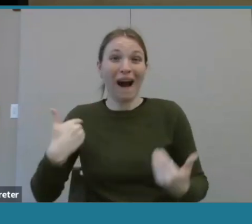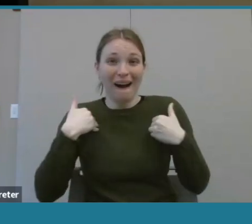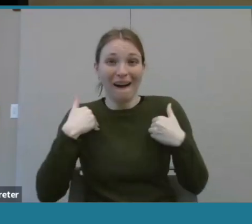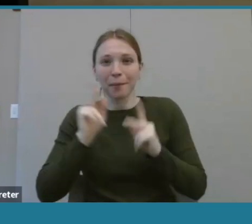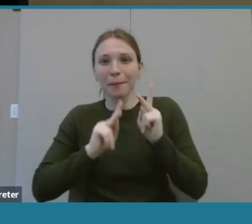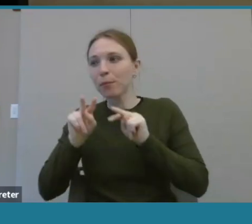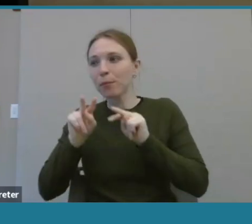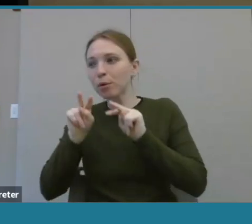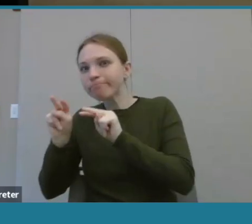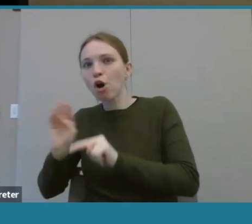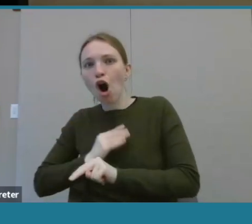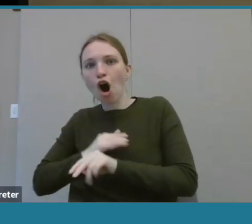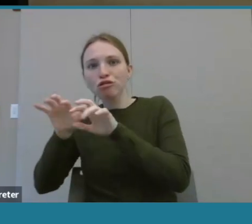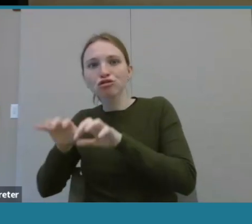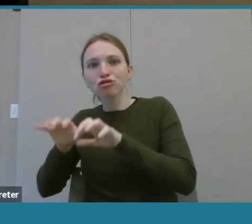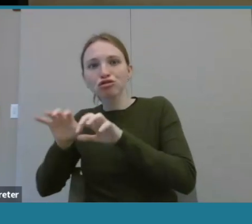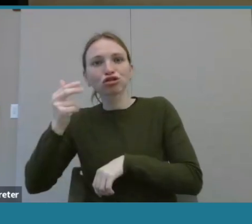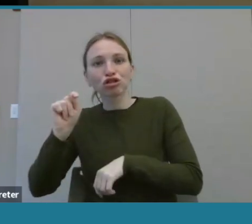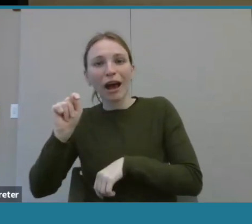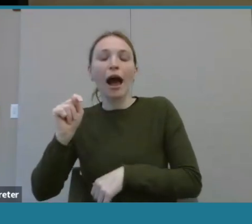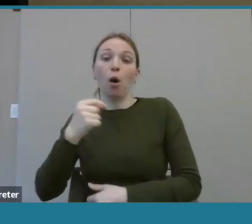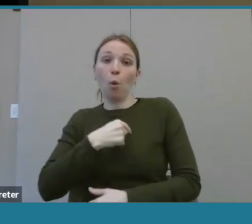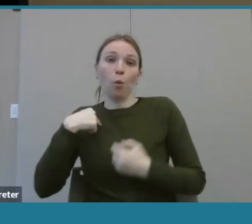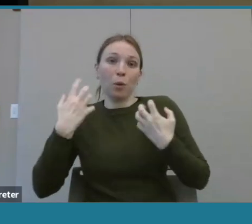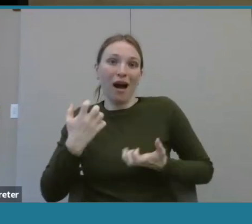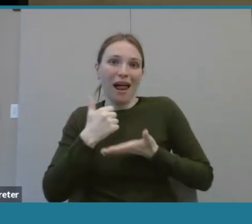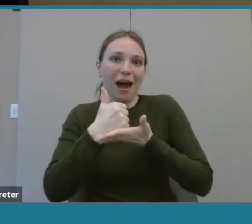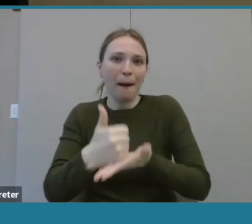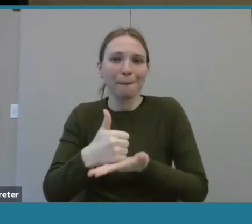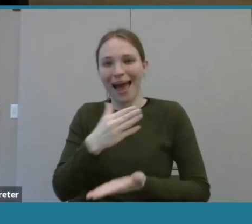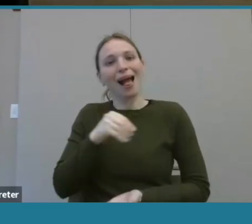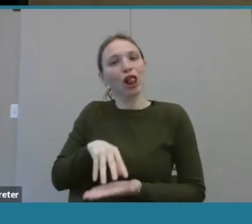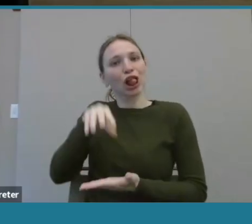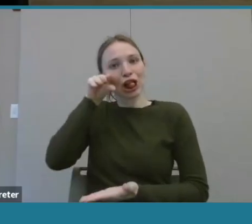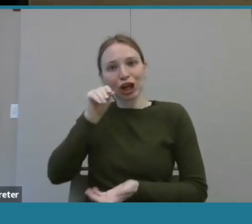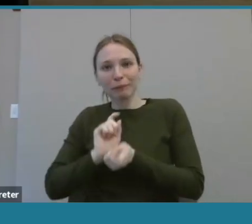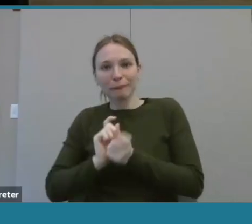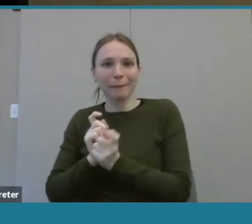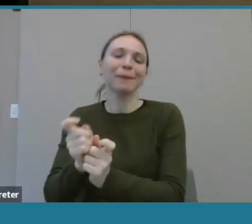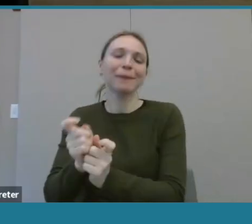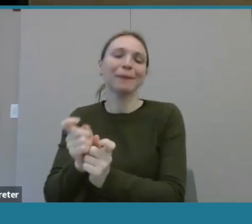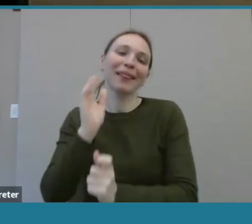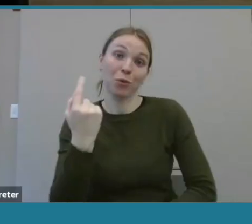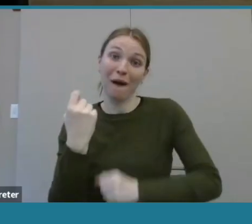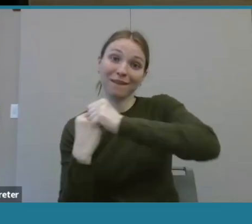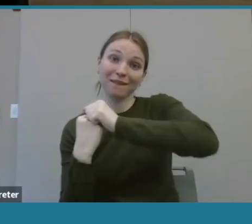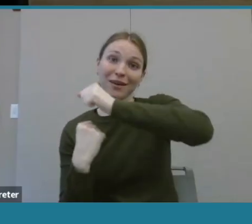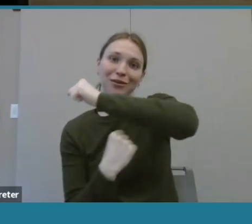and we want to learn as we go, which is a big pillar of cultural accessibility. All right, without any more ado,